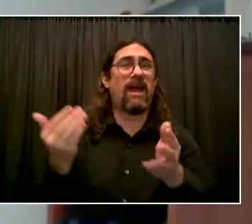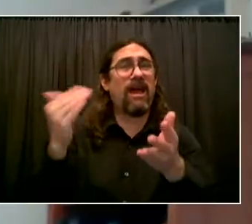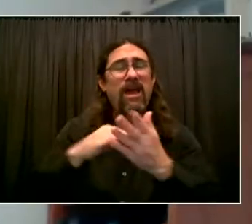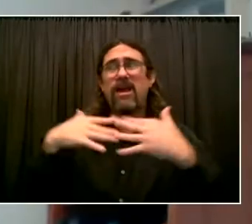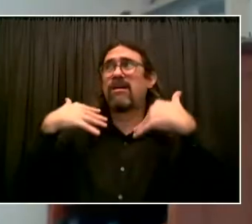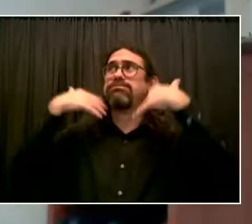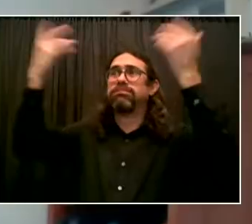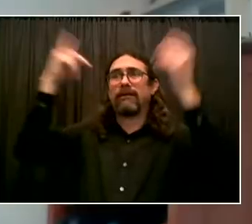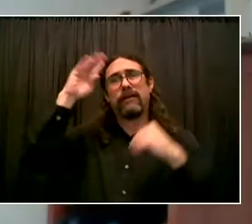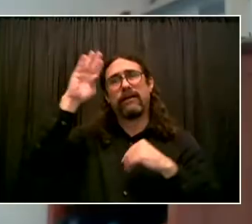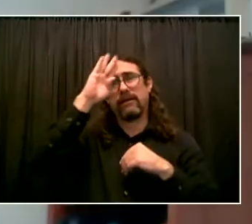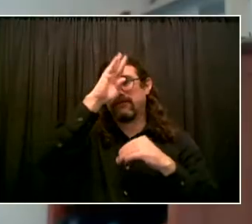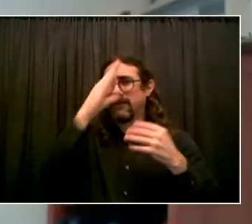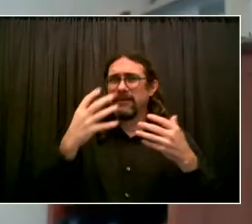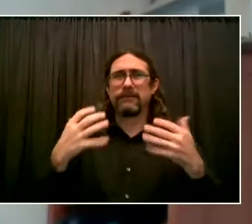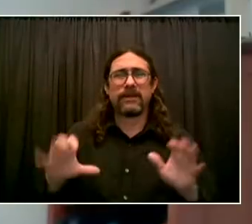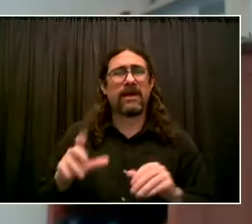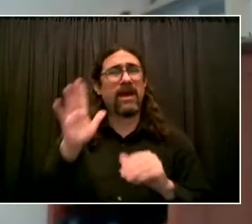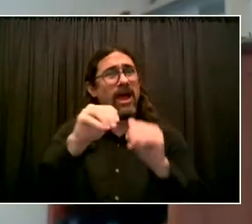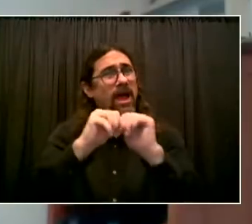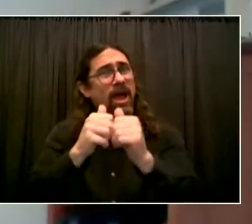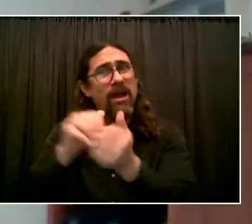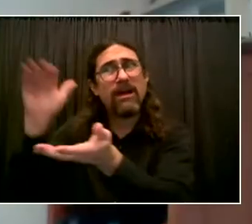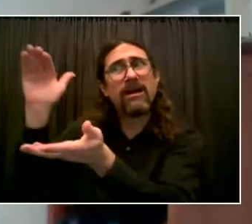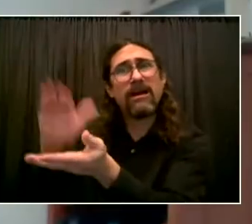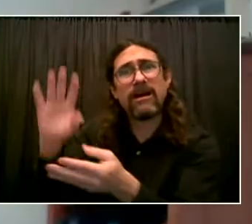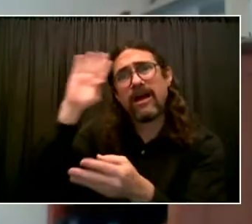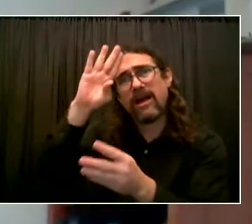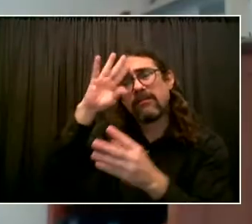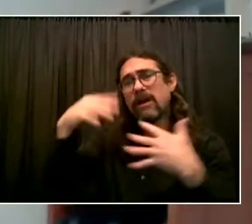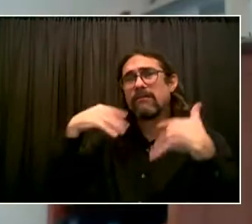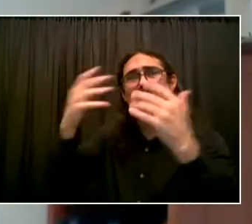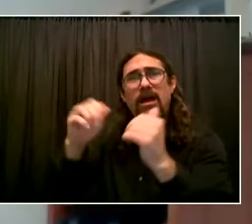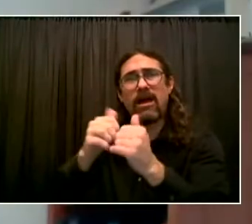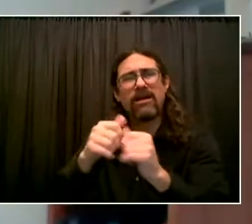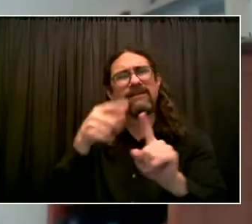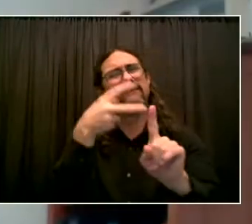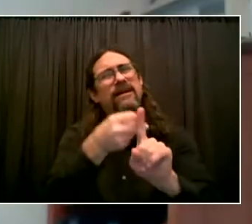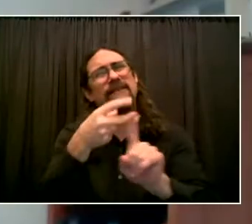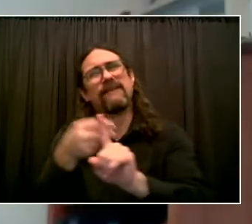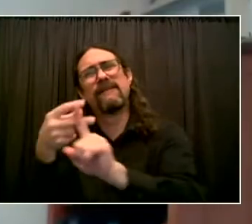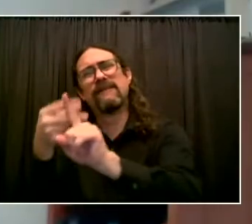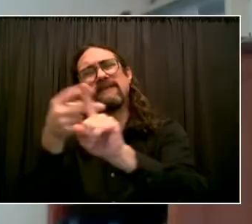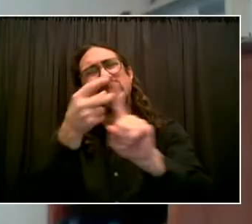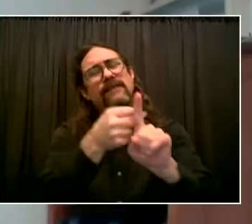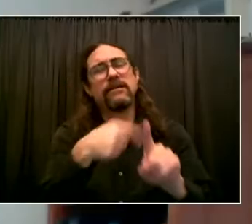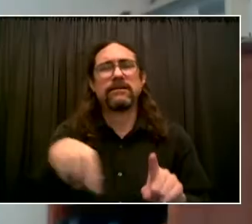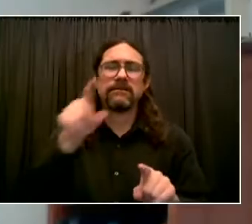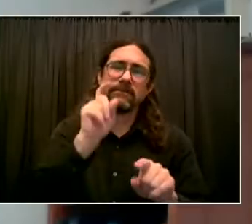CRITICAL TO GETTING CONTROL. WE KNOW THAT